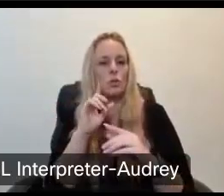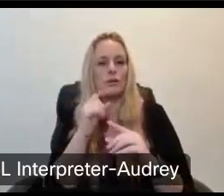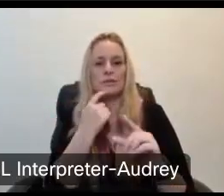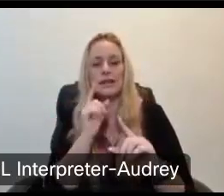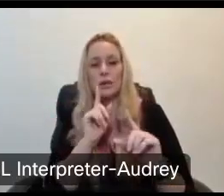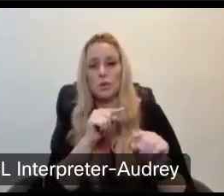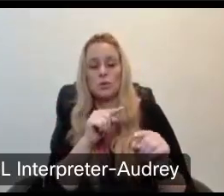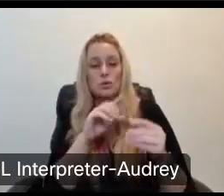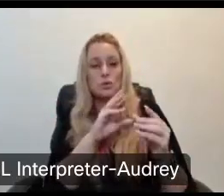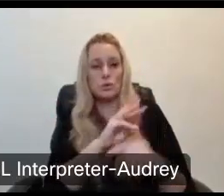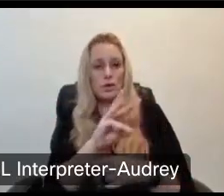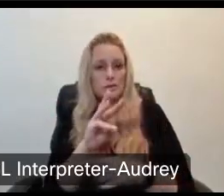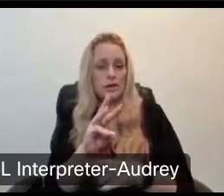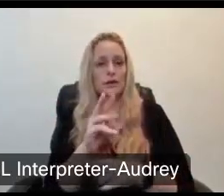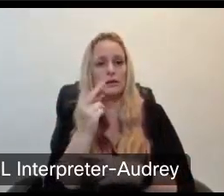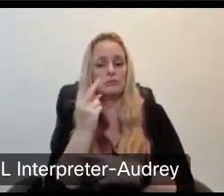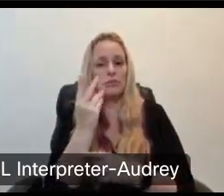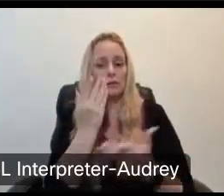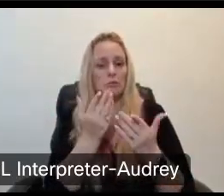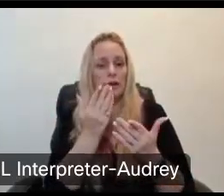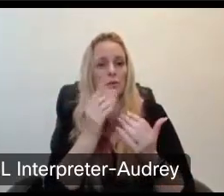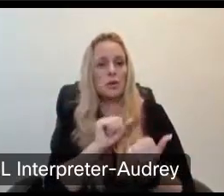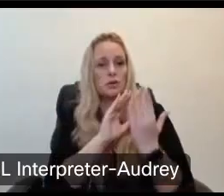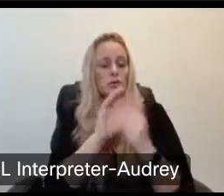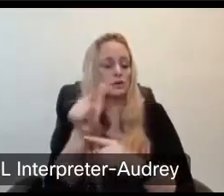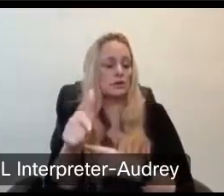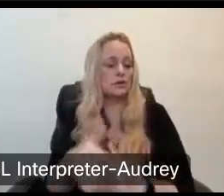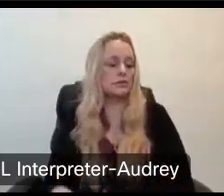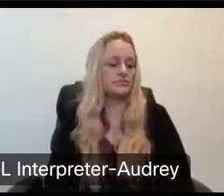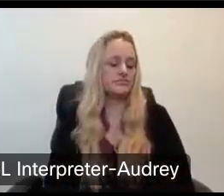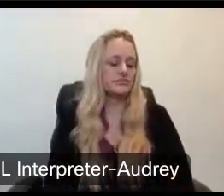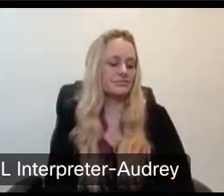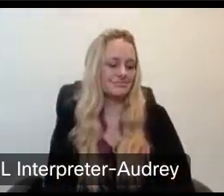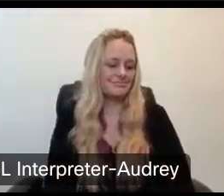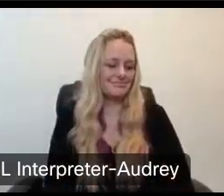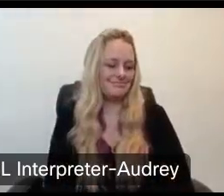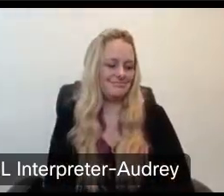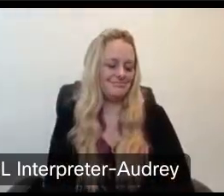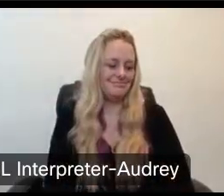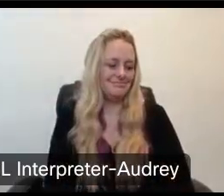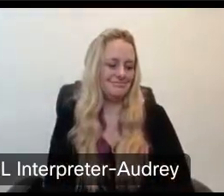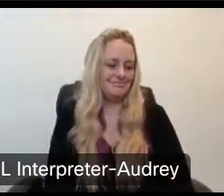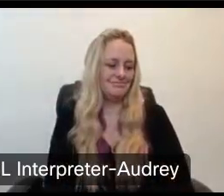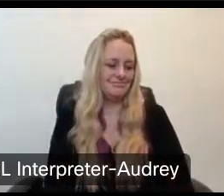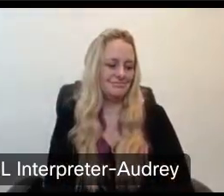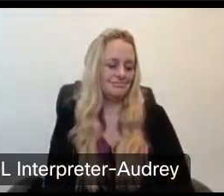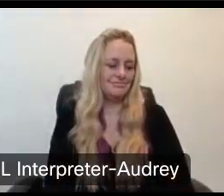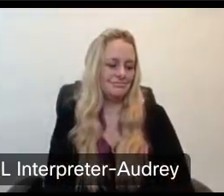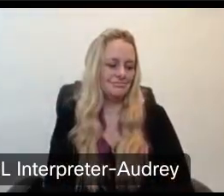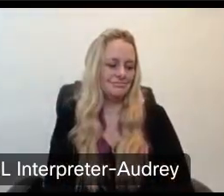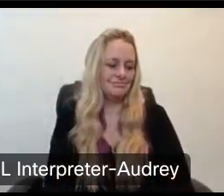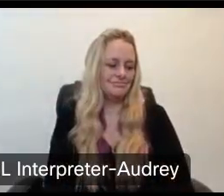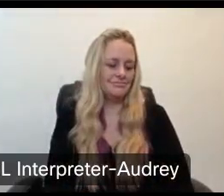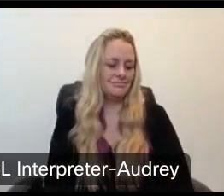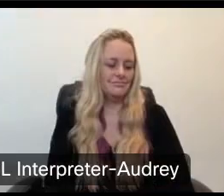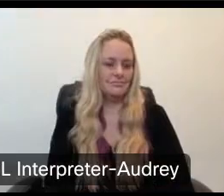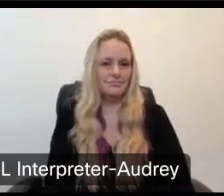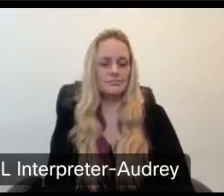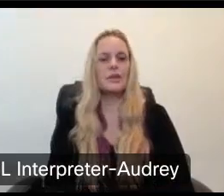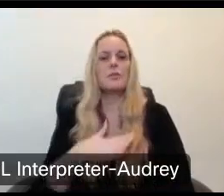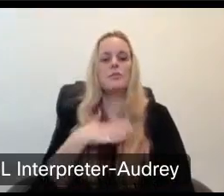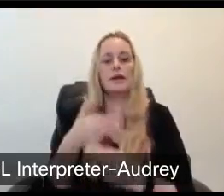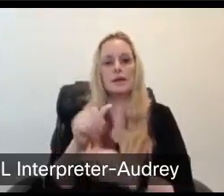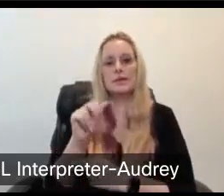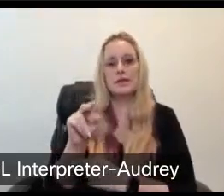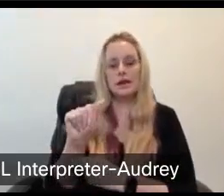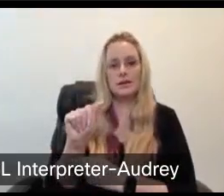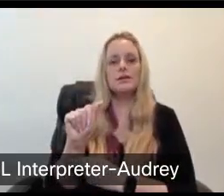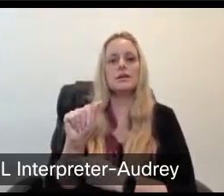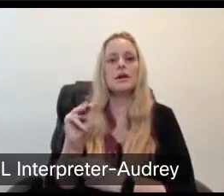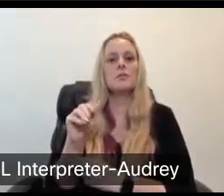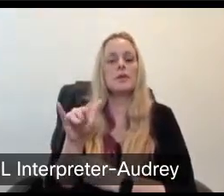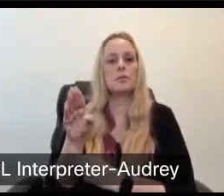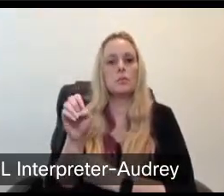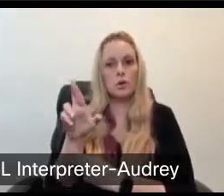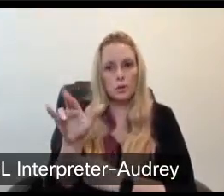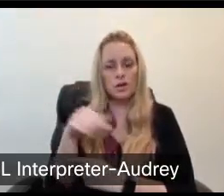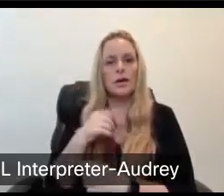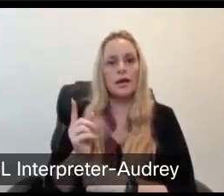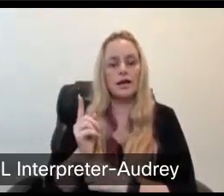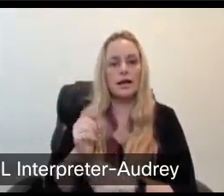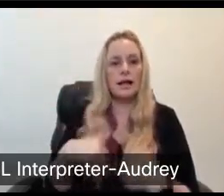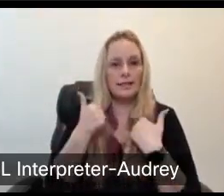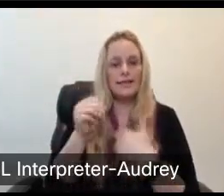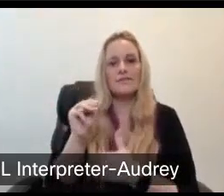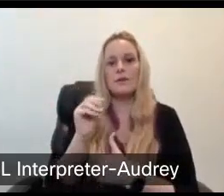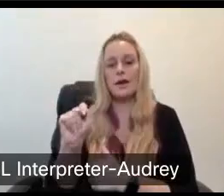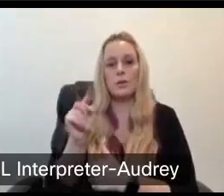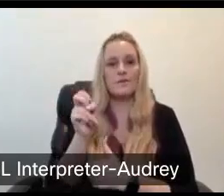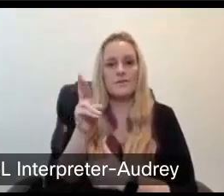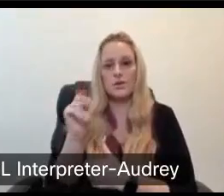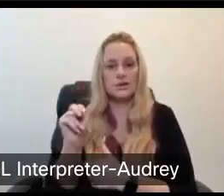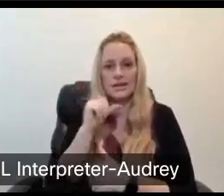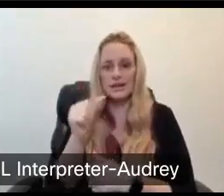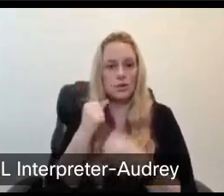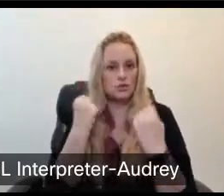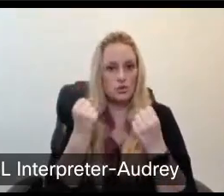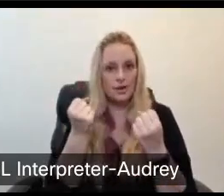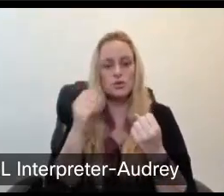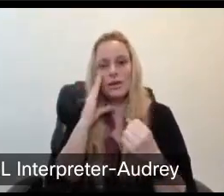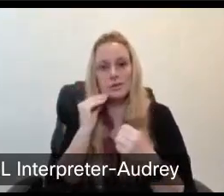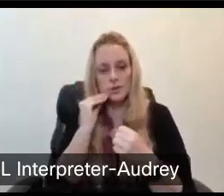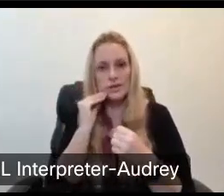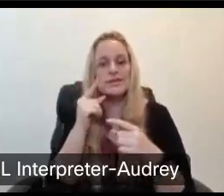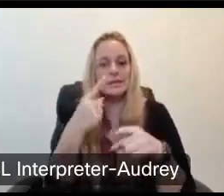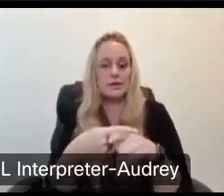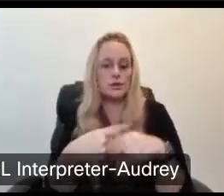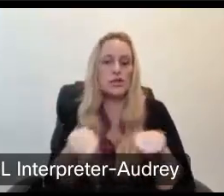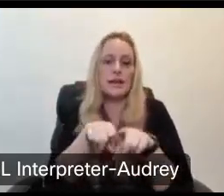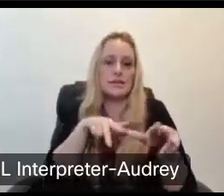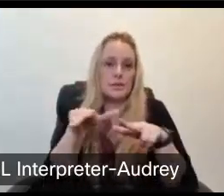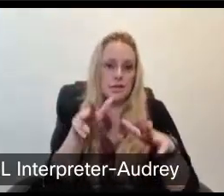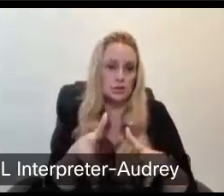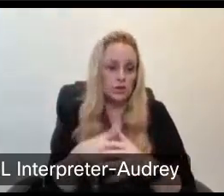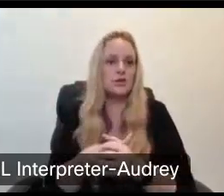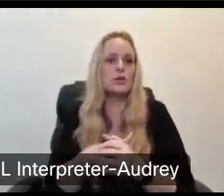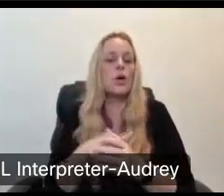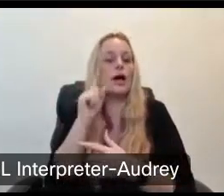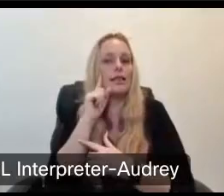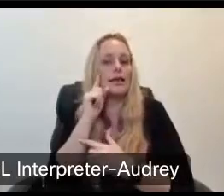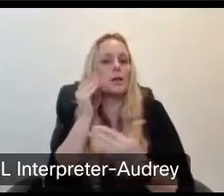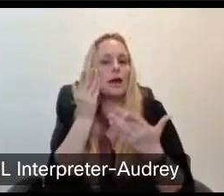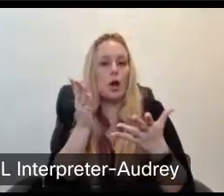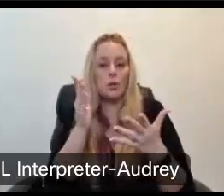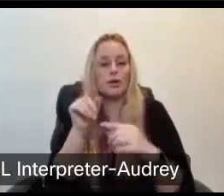So with your question, then we can probably address it at a later date. All right. Thank you. Thank you. Hi, my name is Anna Maybrie. I live up the street in Mountain Vernon and don't drive, so I experienced these intersections as a pedestrian, and I think I may have already had my question answered about what.